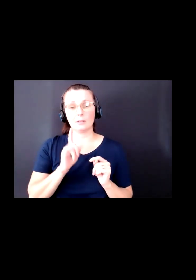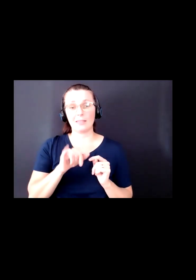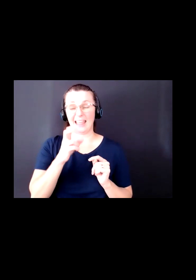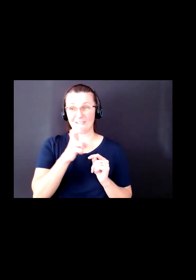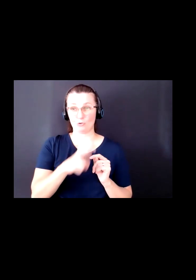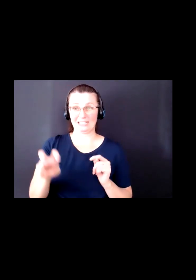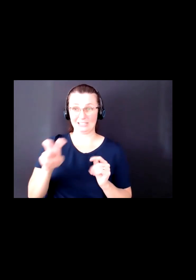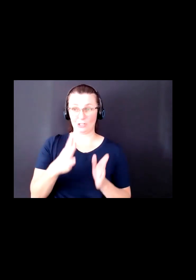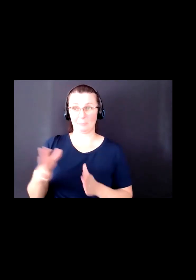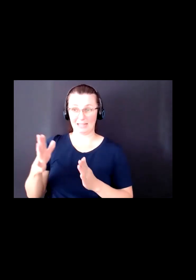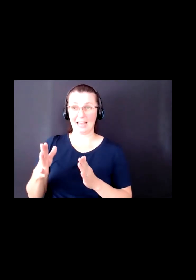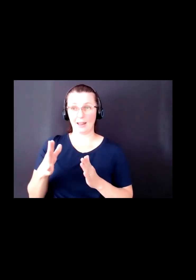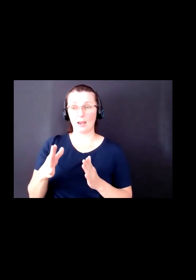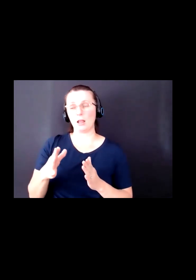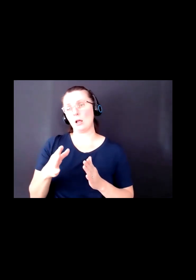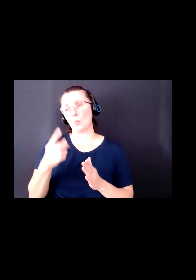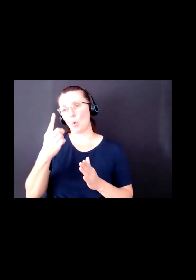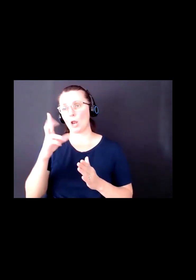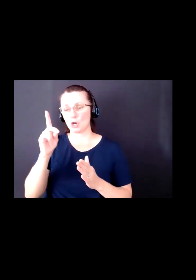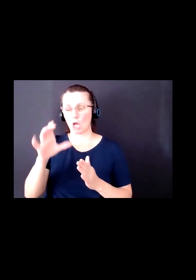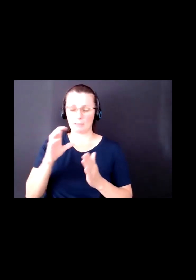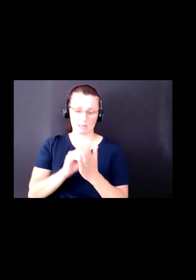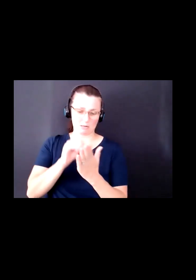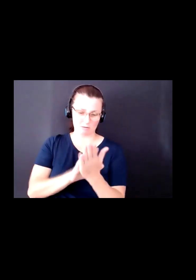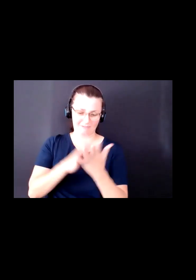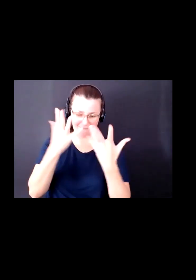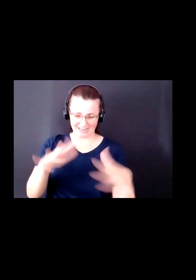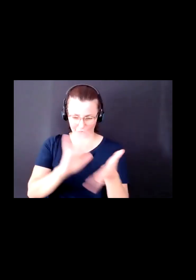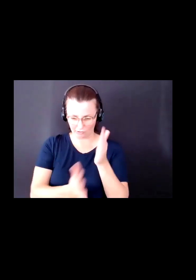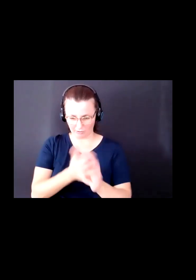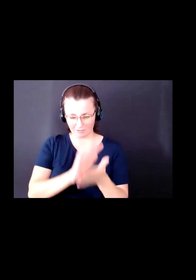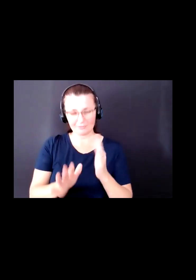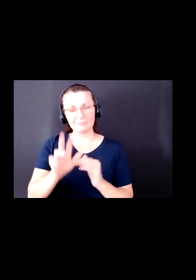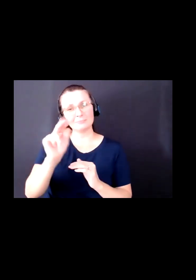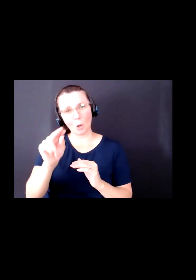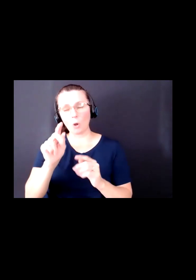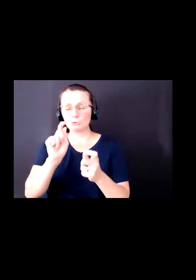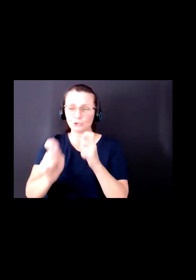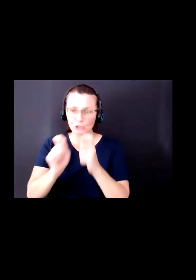that helps the entity, you know, figure out their accessibility plans.